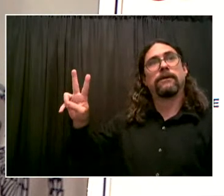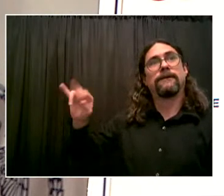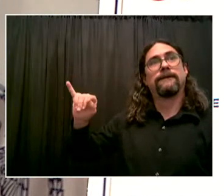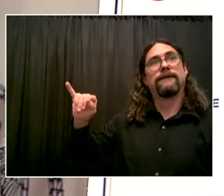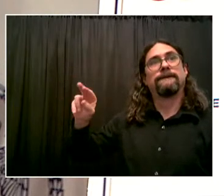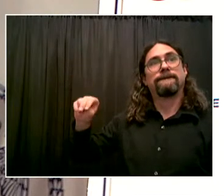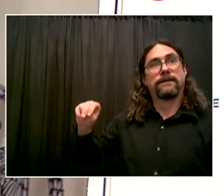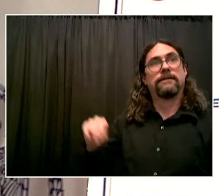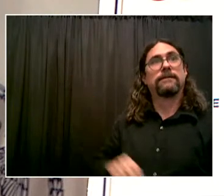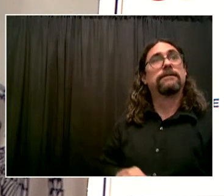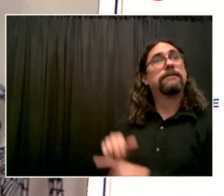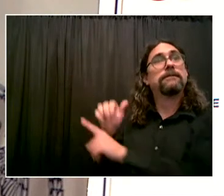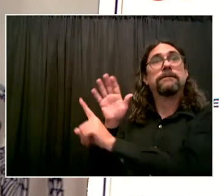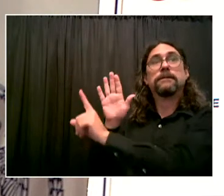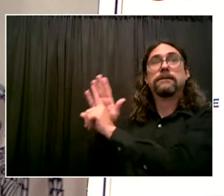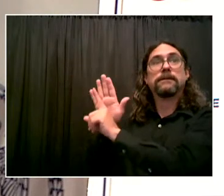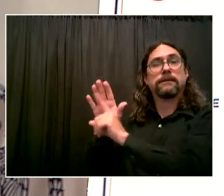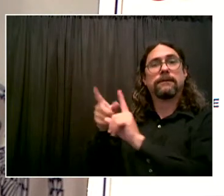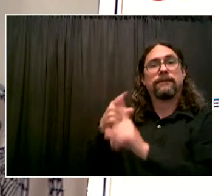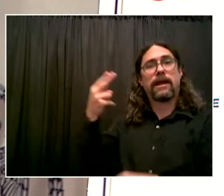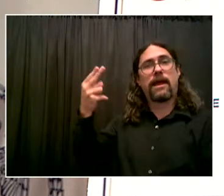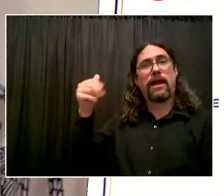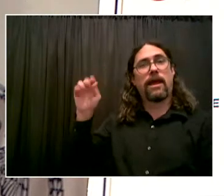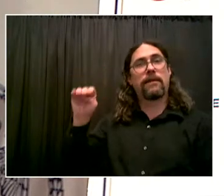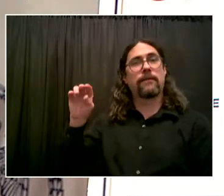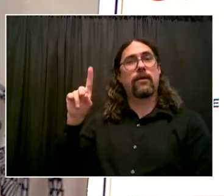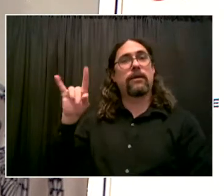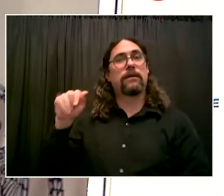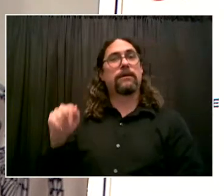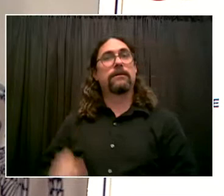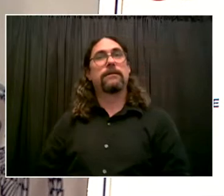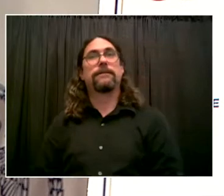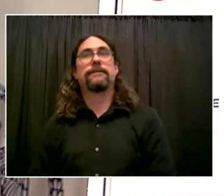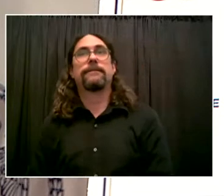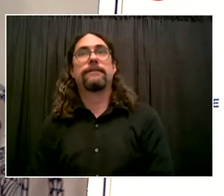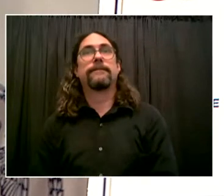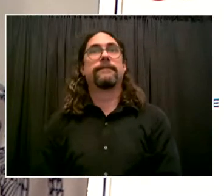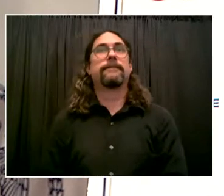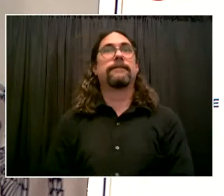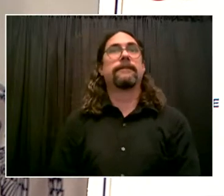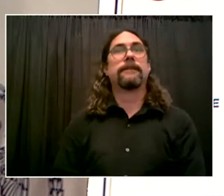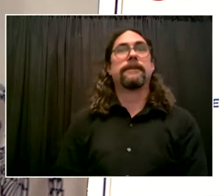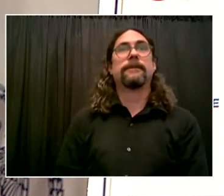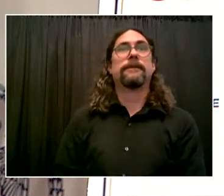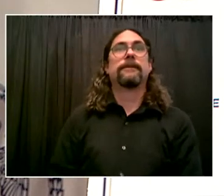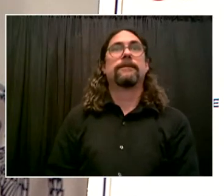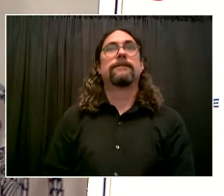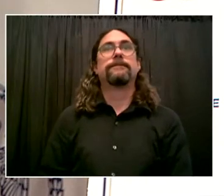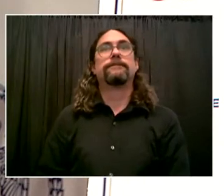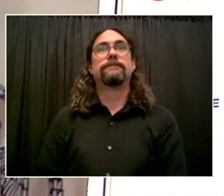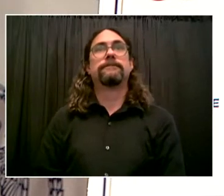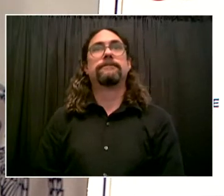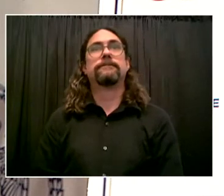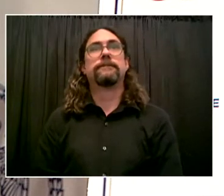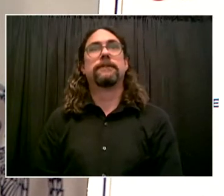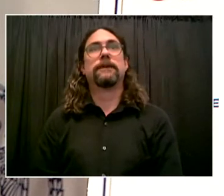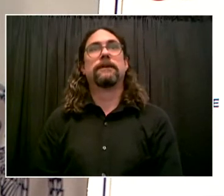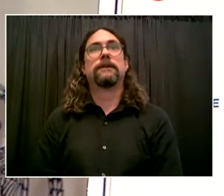FROM HODAMIA. Reporter: